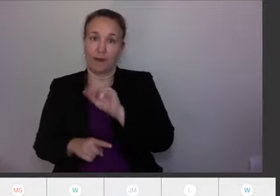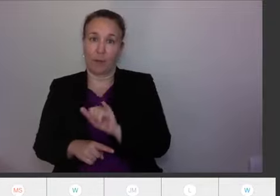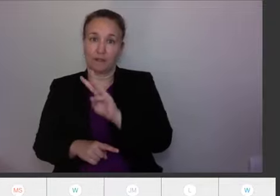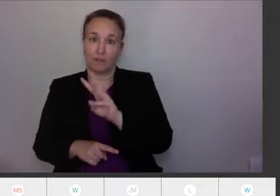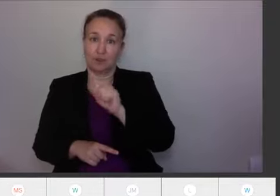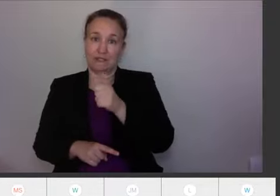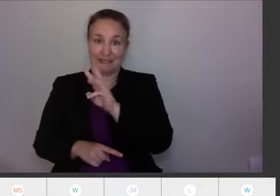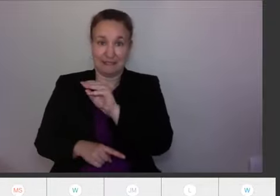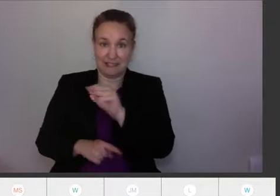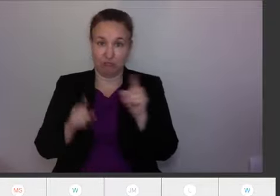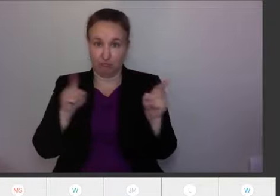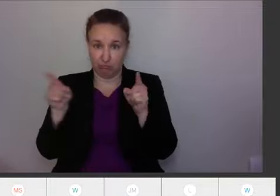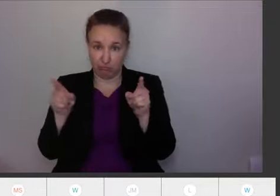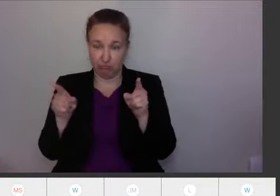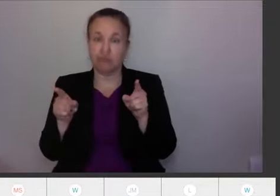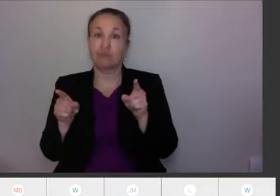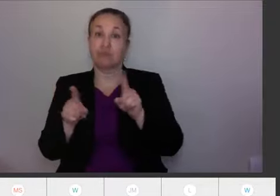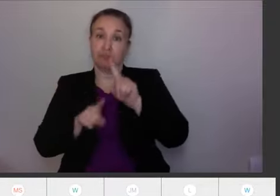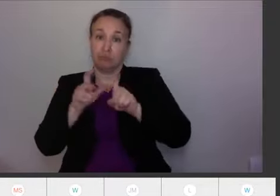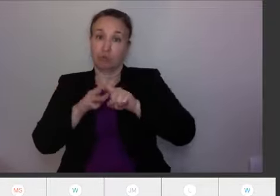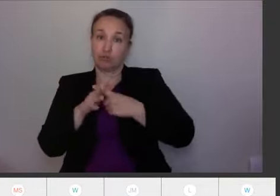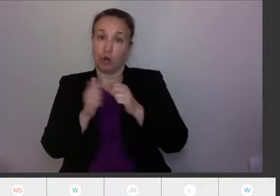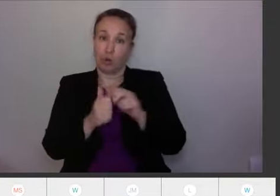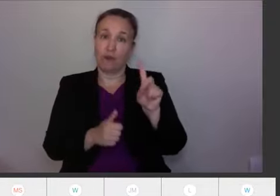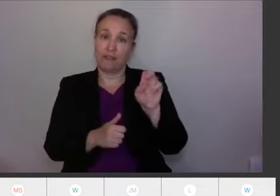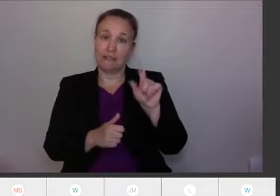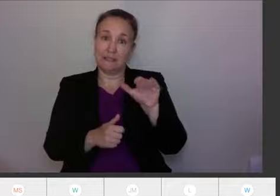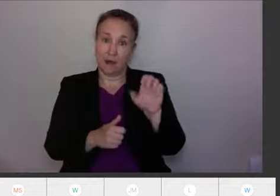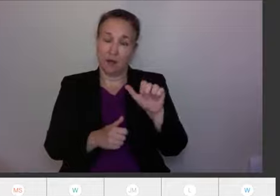we will start our questions with Deanna Durante